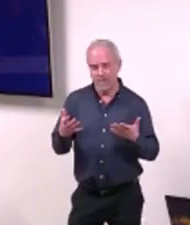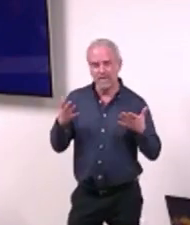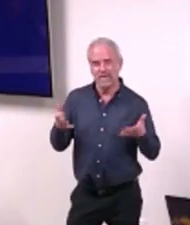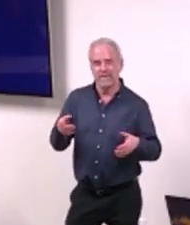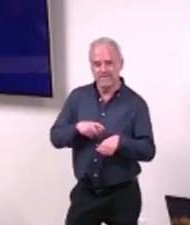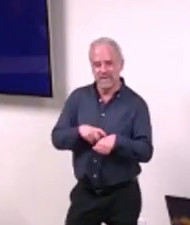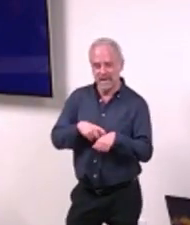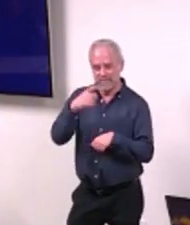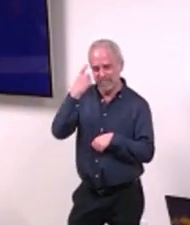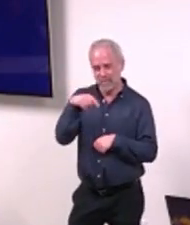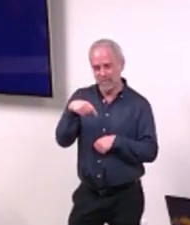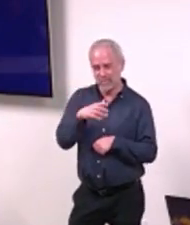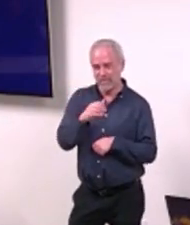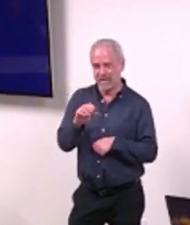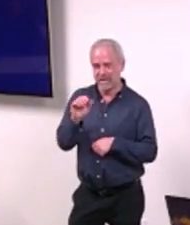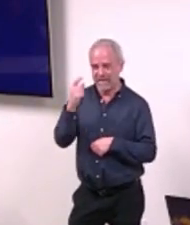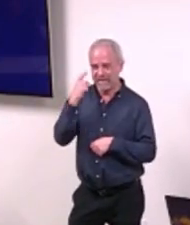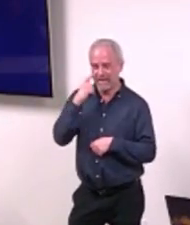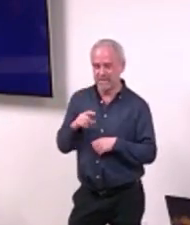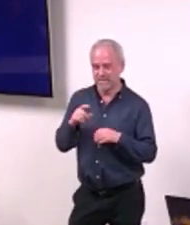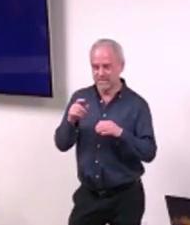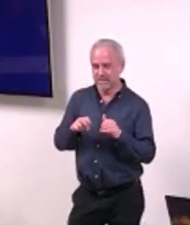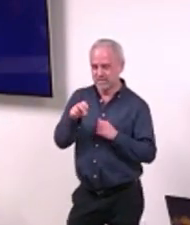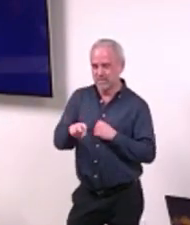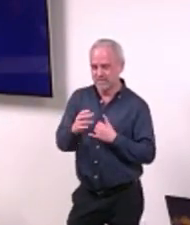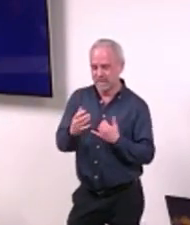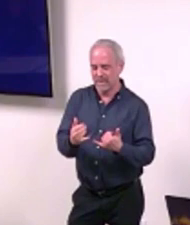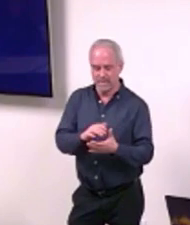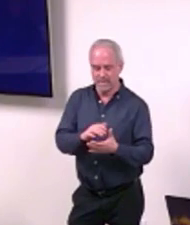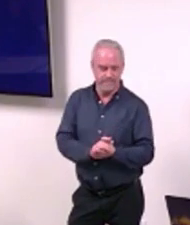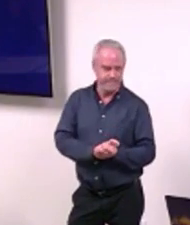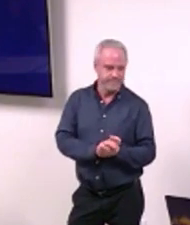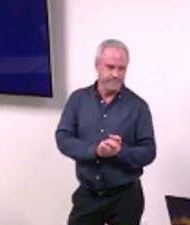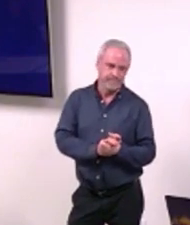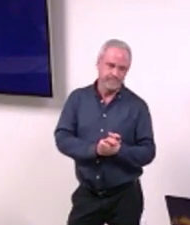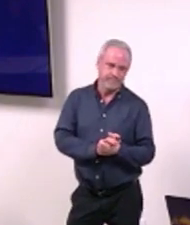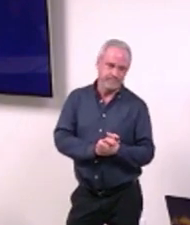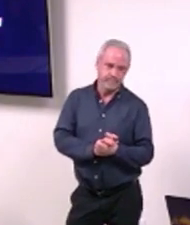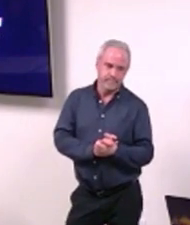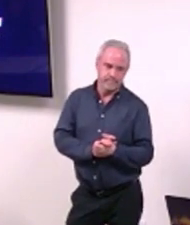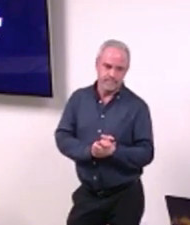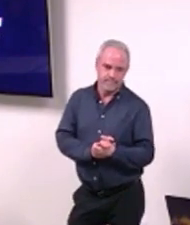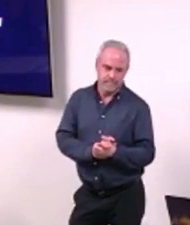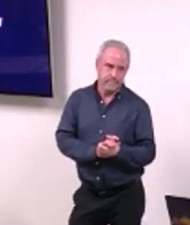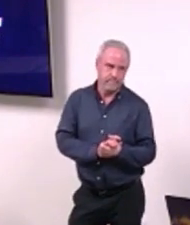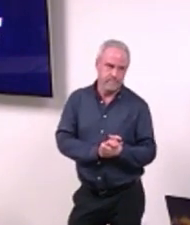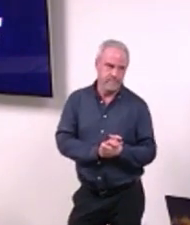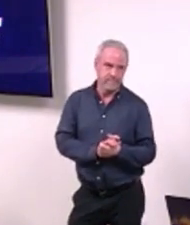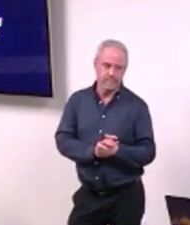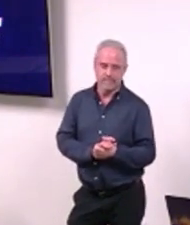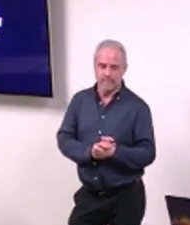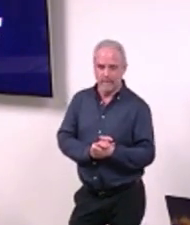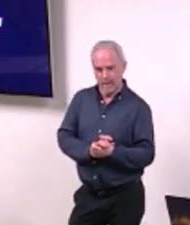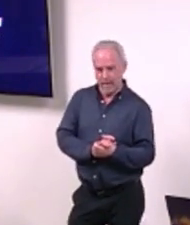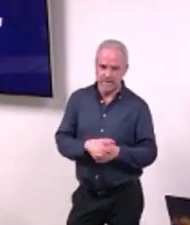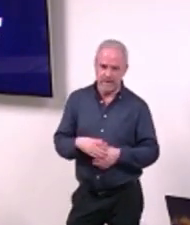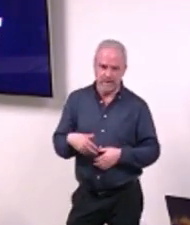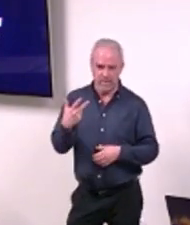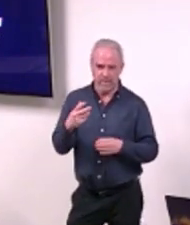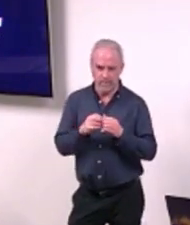So I think I'm going to just skip to this last slide. Well, there's actually like three more slides. So ableism.